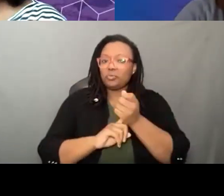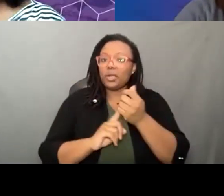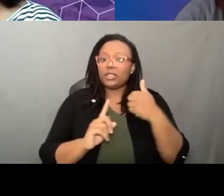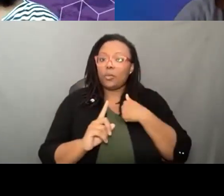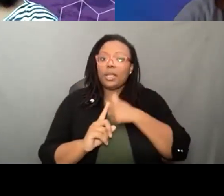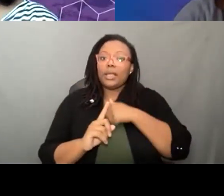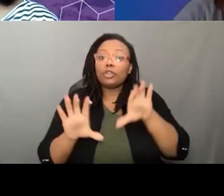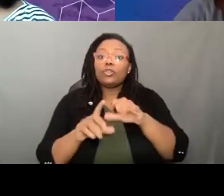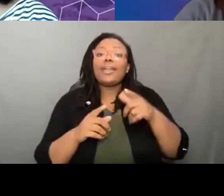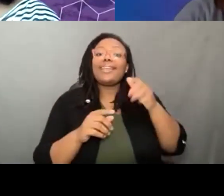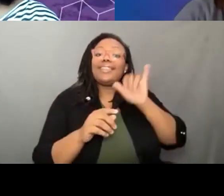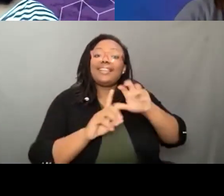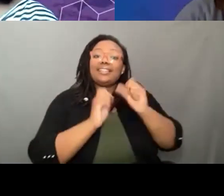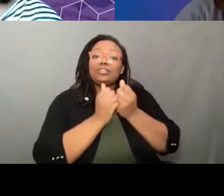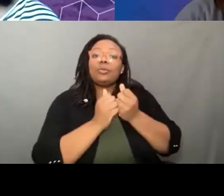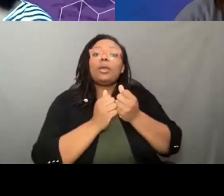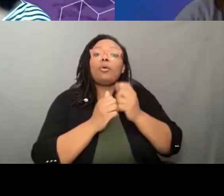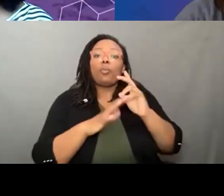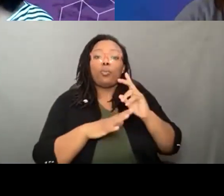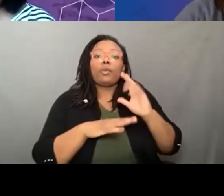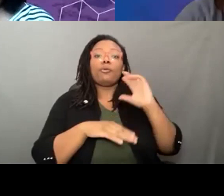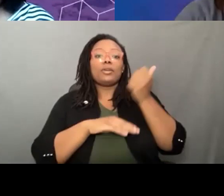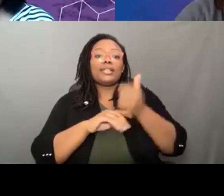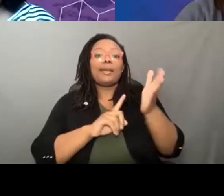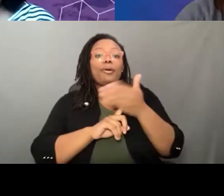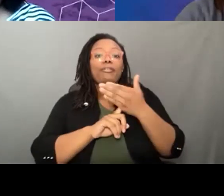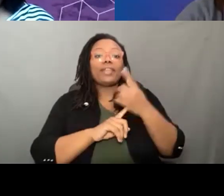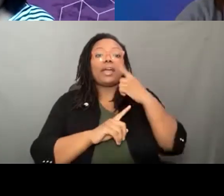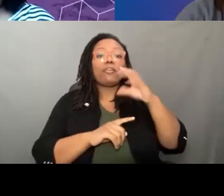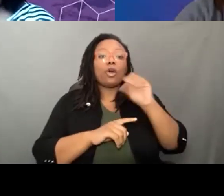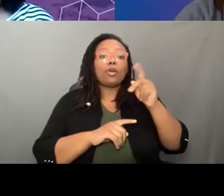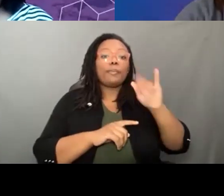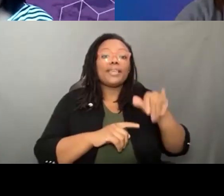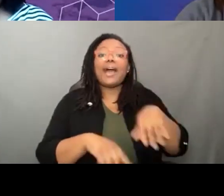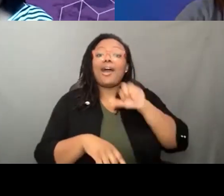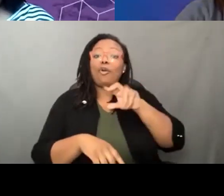And in that case, we actually do set flags on a PI or co-PI record